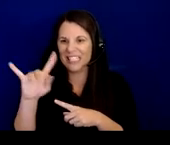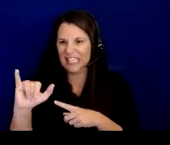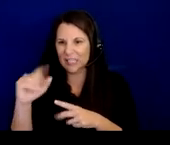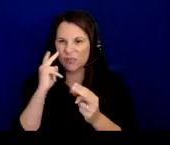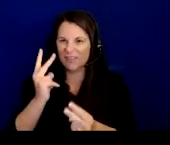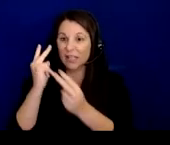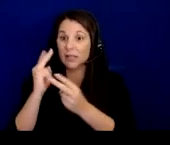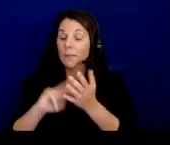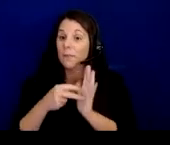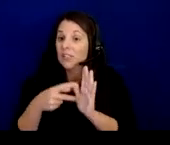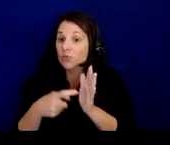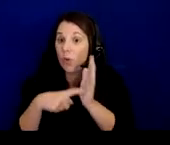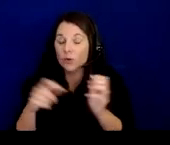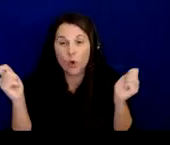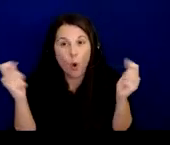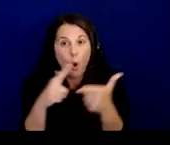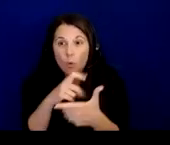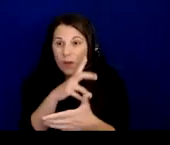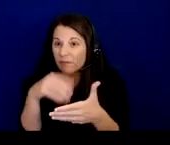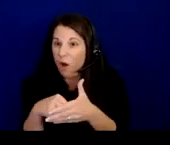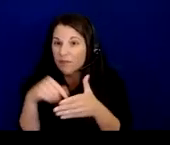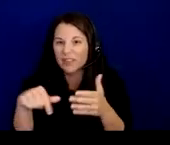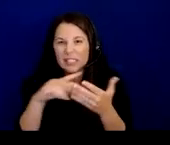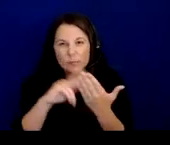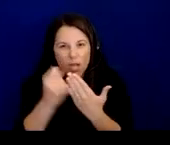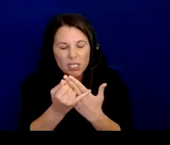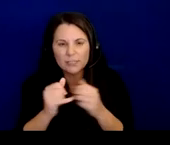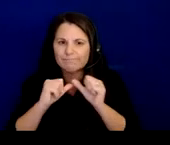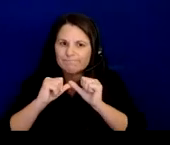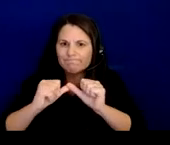continuously and critically examine their position within the experience